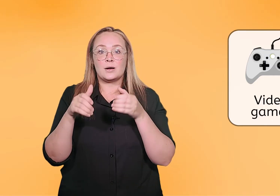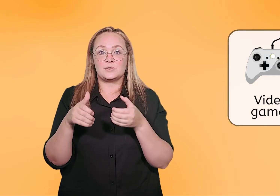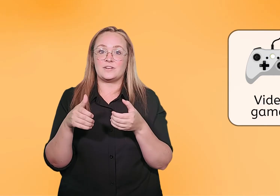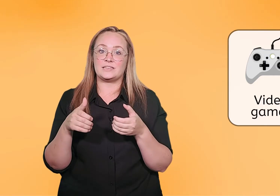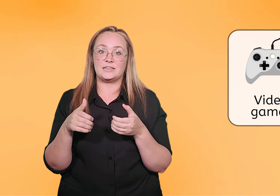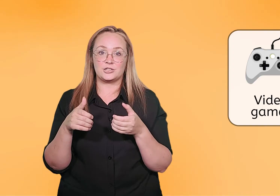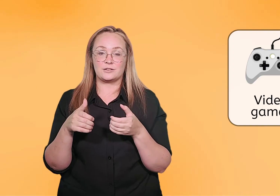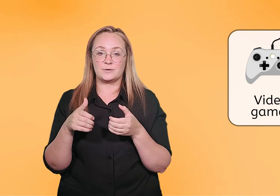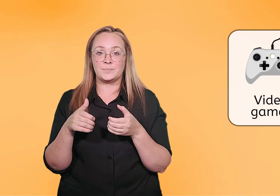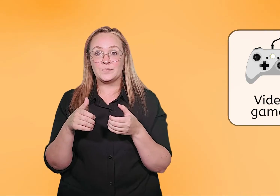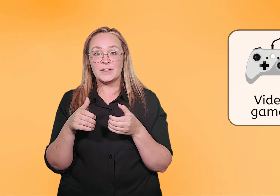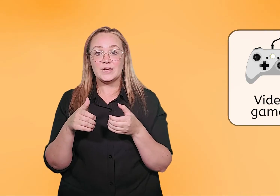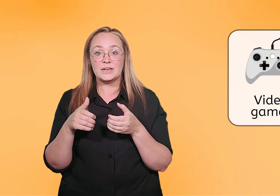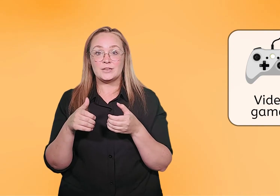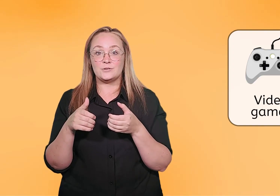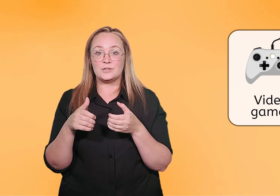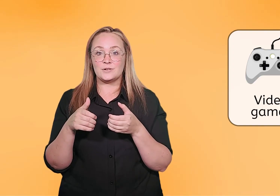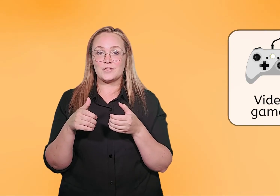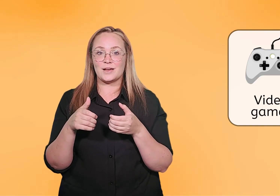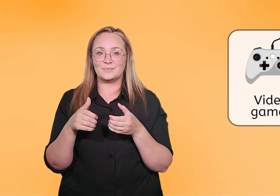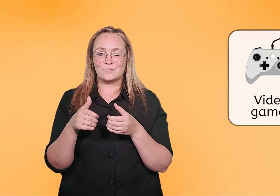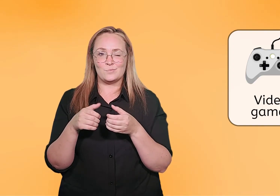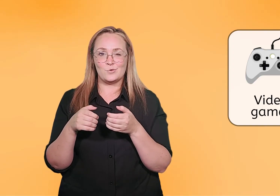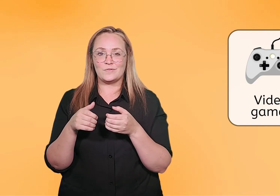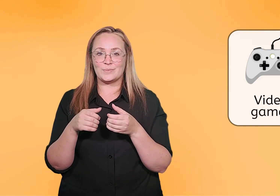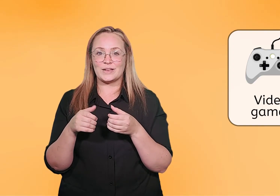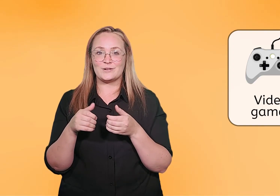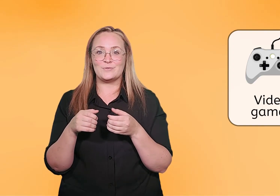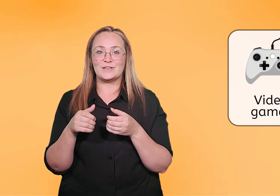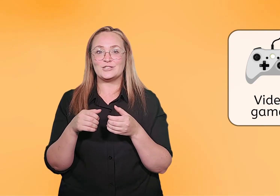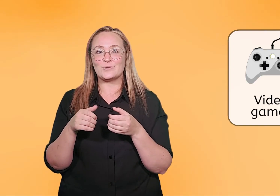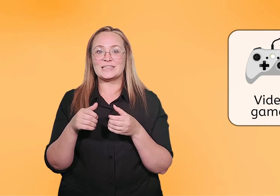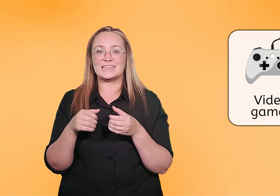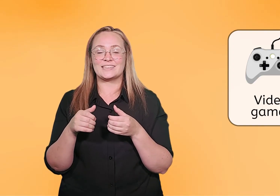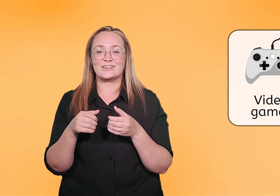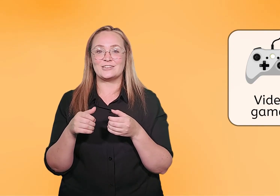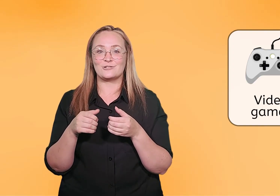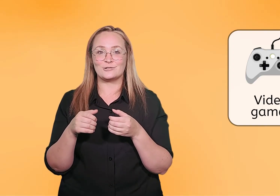palms facing each other. Using your thumbs, move them like you're moving joysticks on a